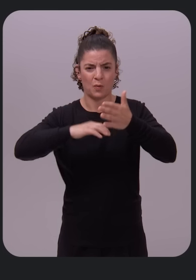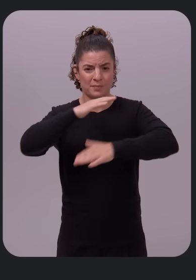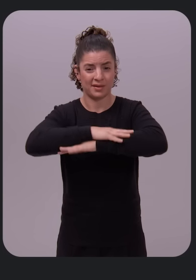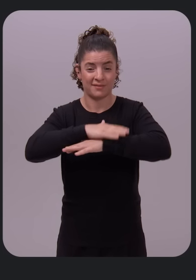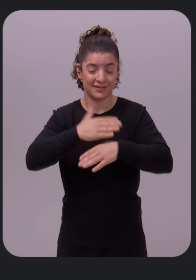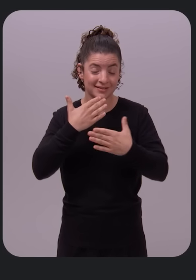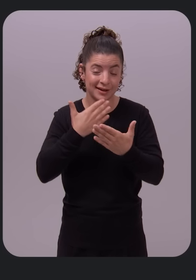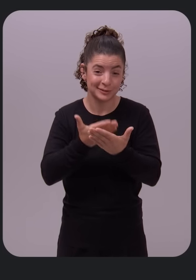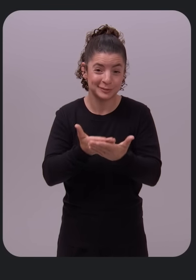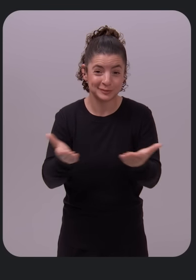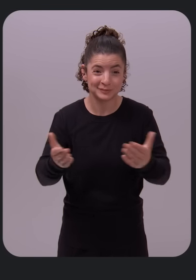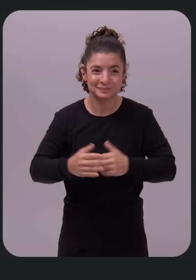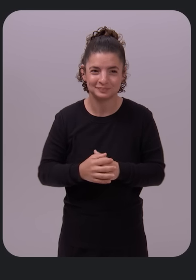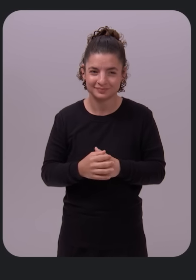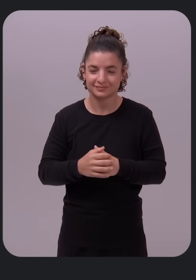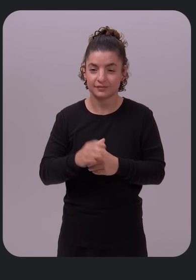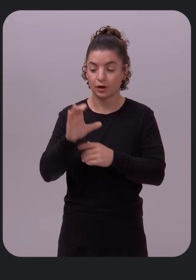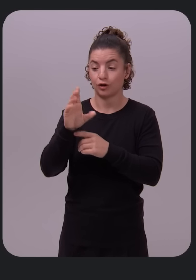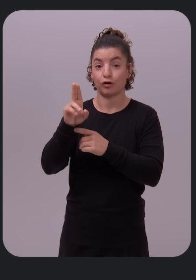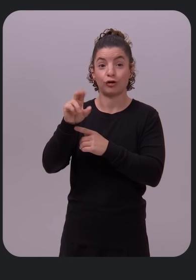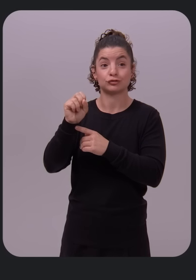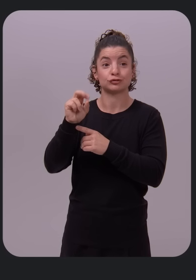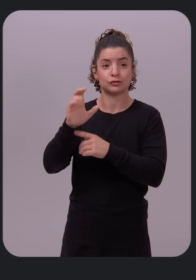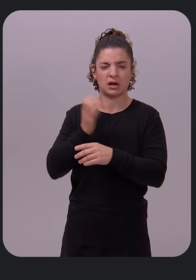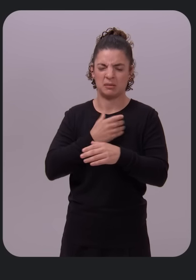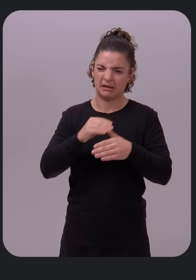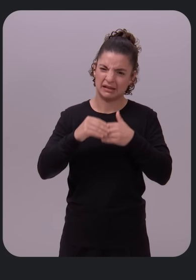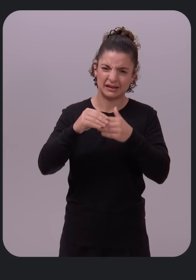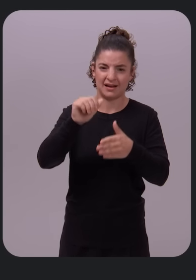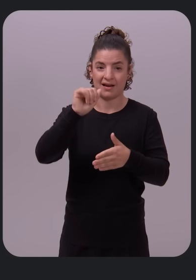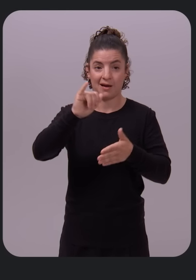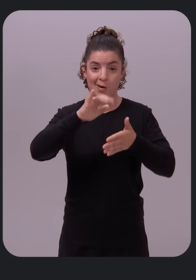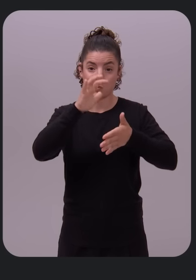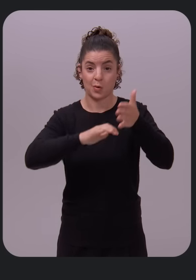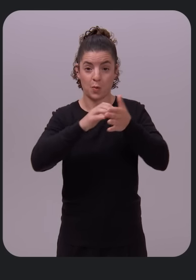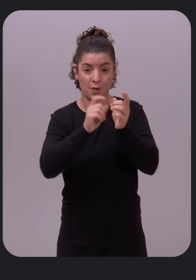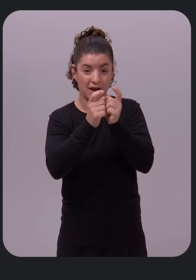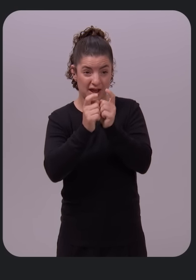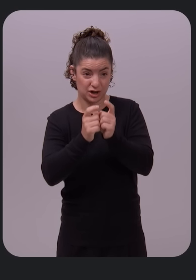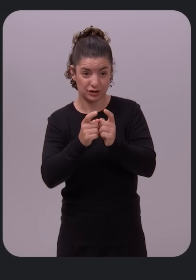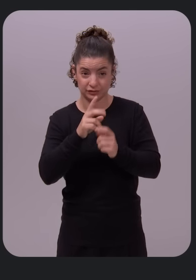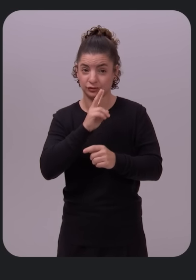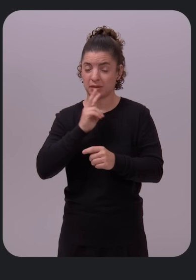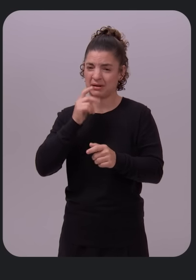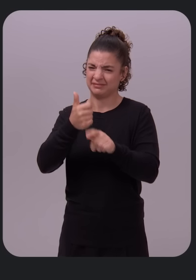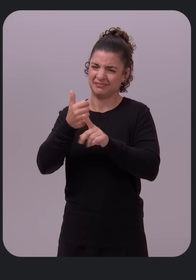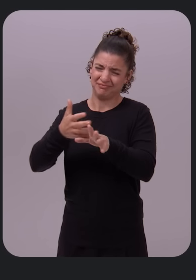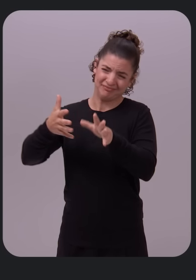On Cursor, the leading AI code editor, Gemini is the fastest growing model of the year,